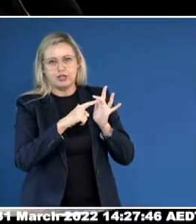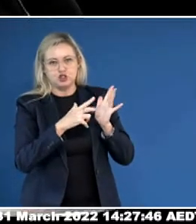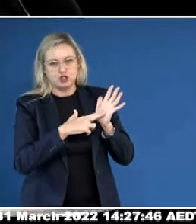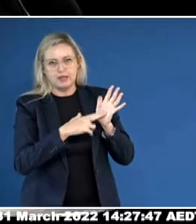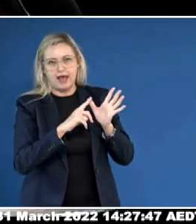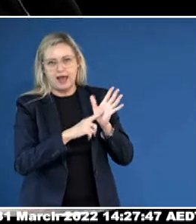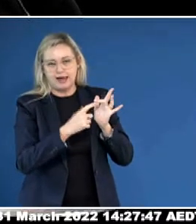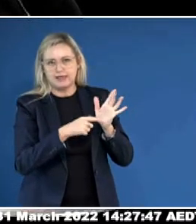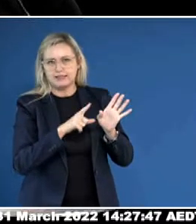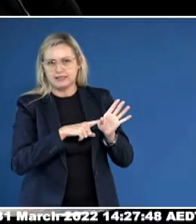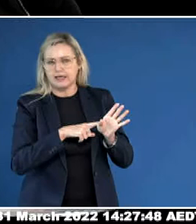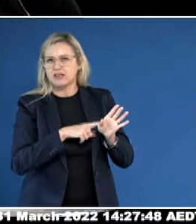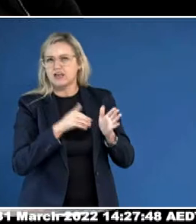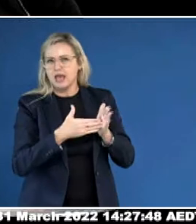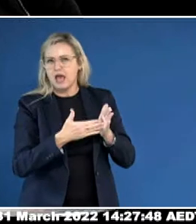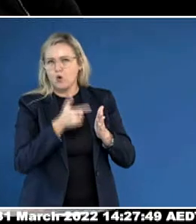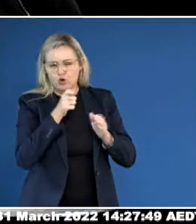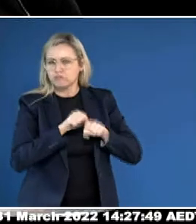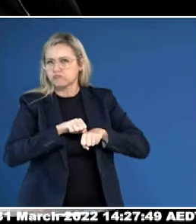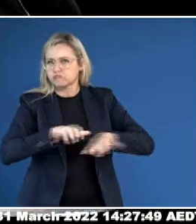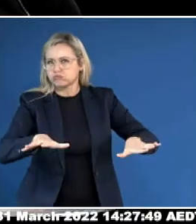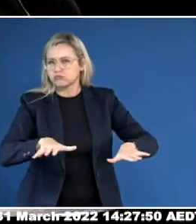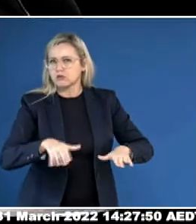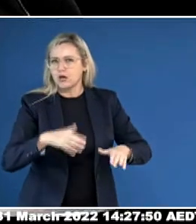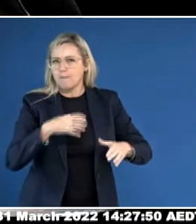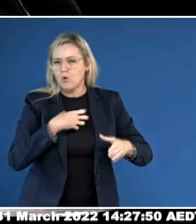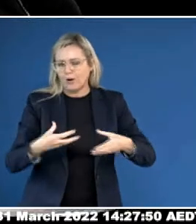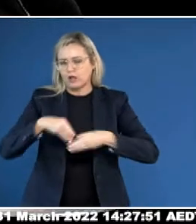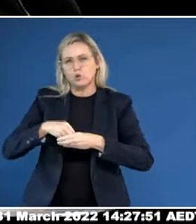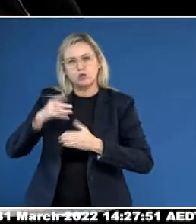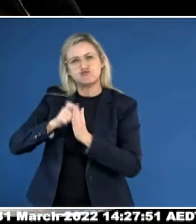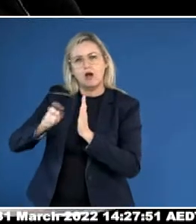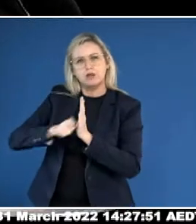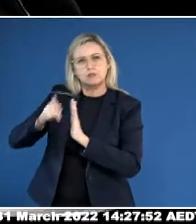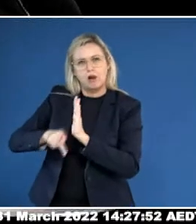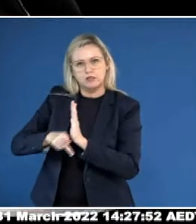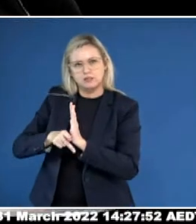feminist movement and also increasingly in public policy and I think that there isn't a